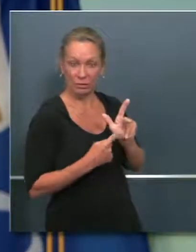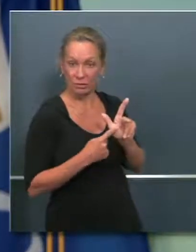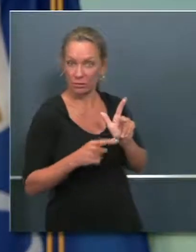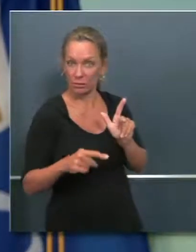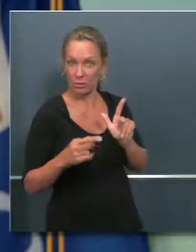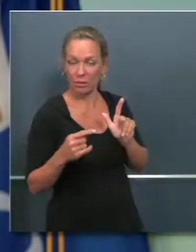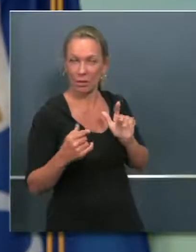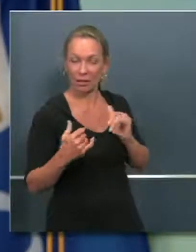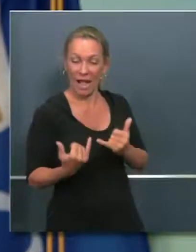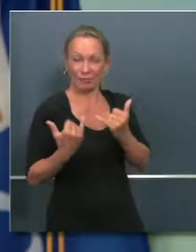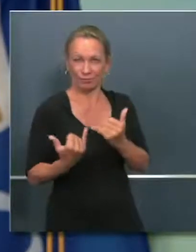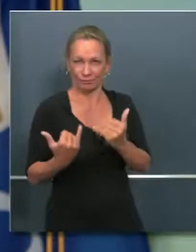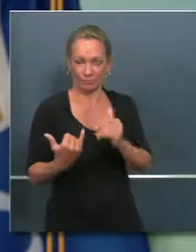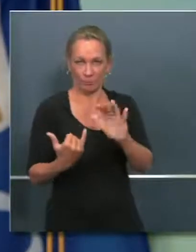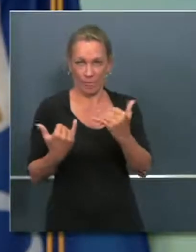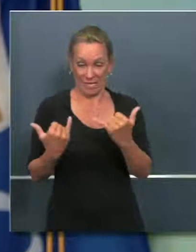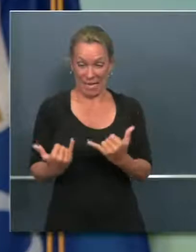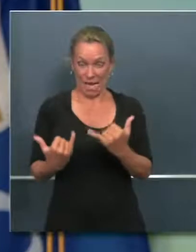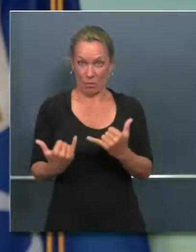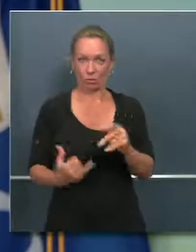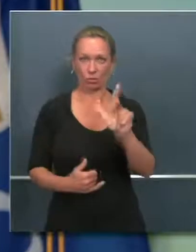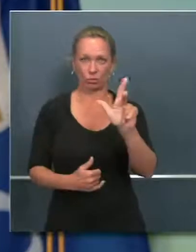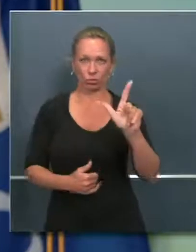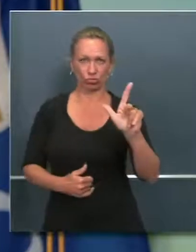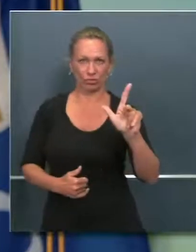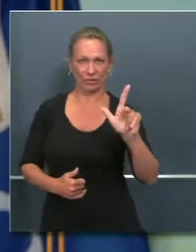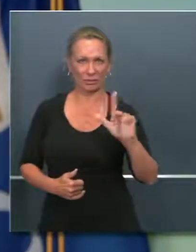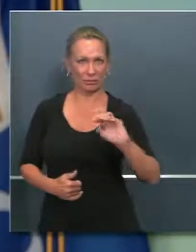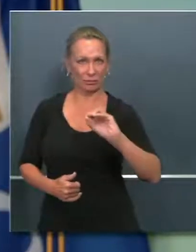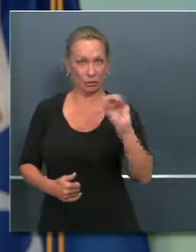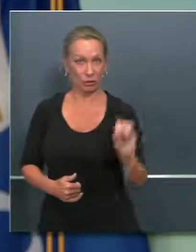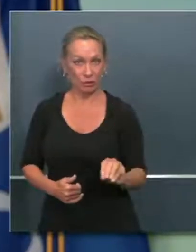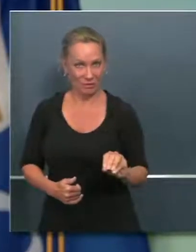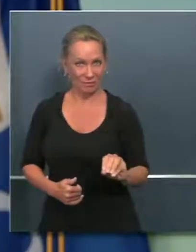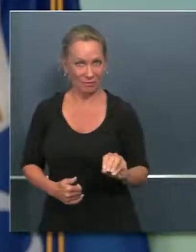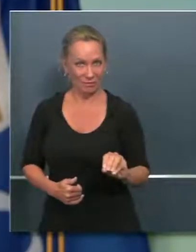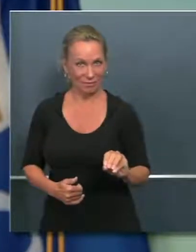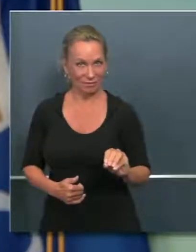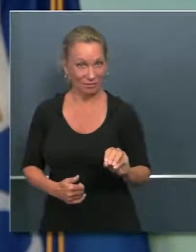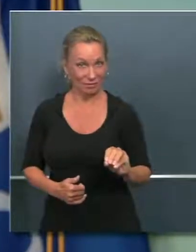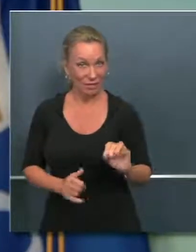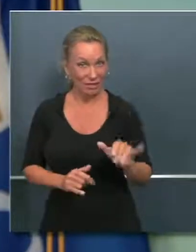our technical assistance teams have been sent down there federal state regional teams including